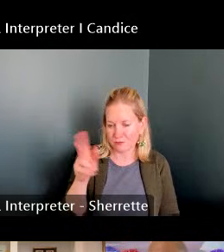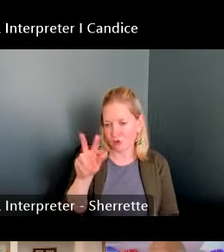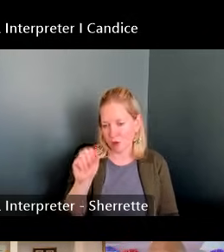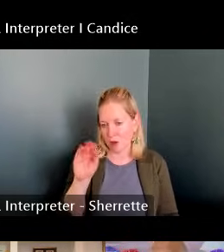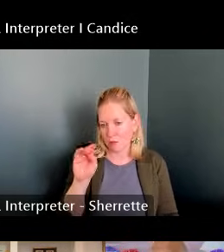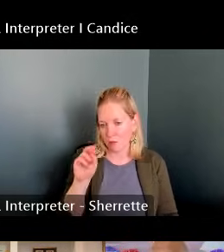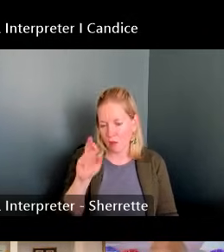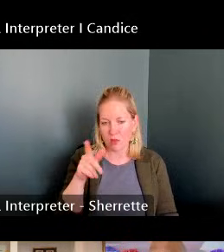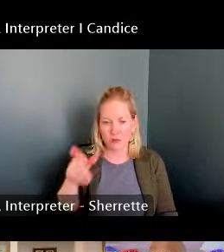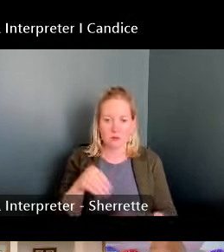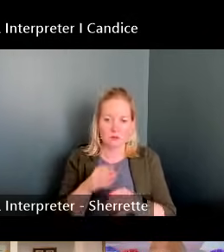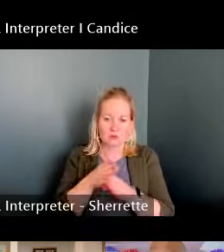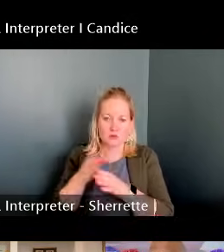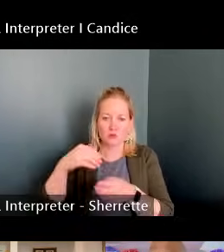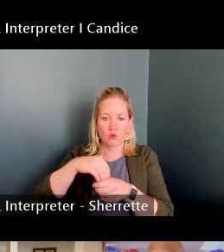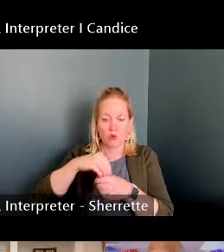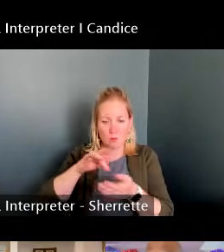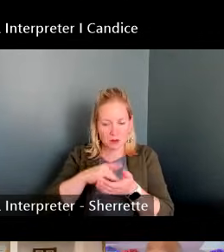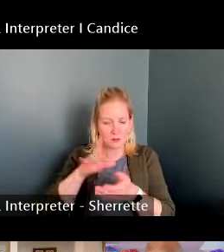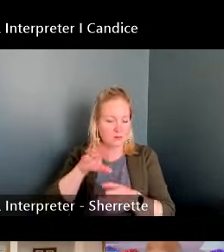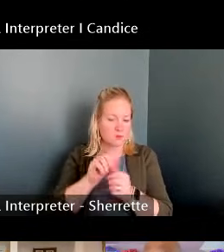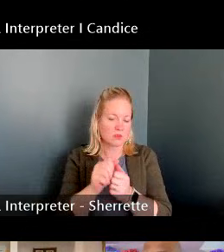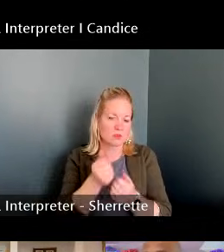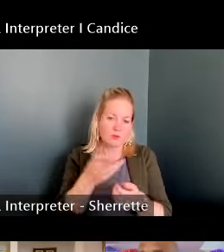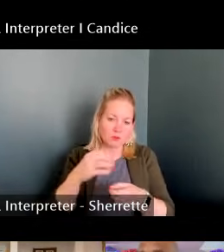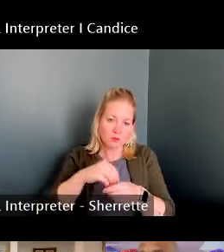has been involved in several clinical trials involving investigational sickle